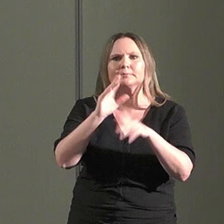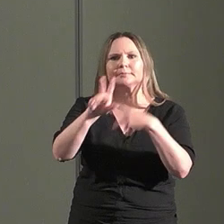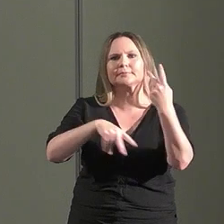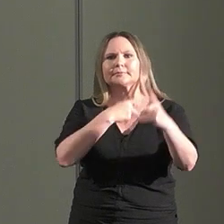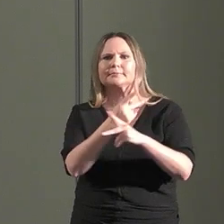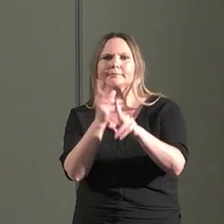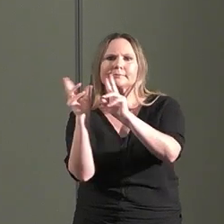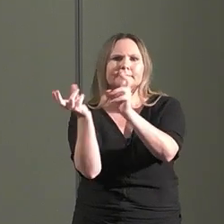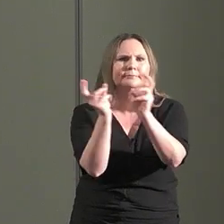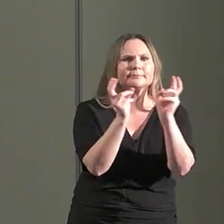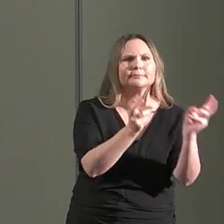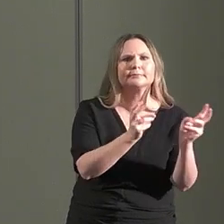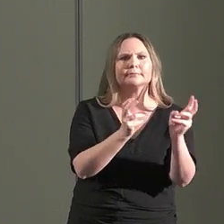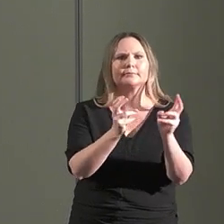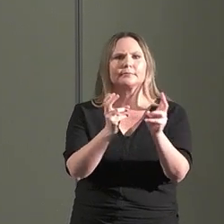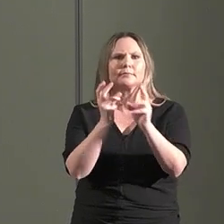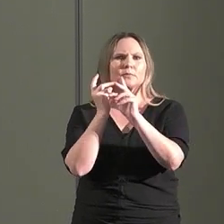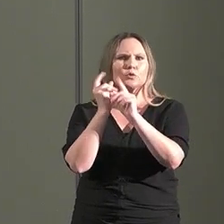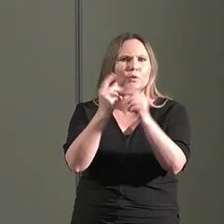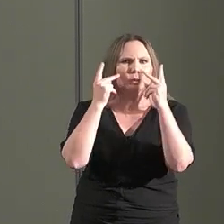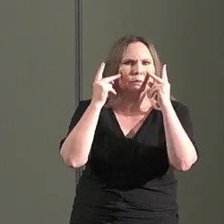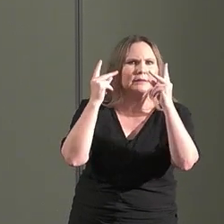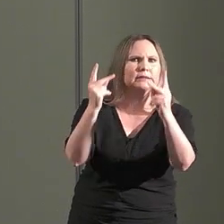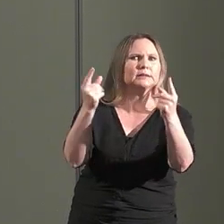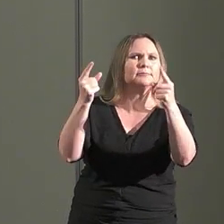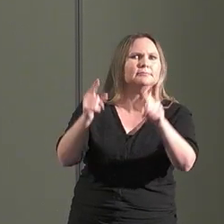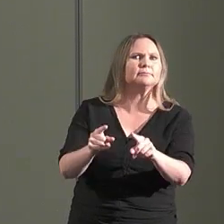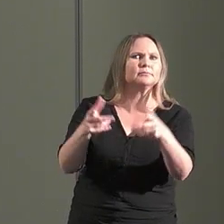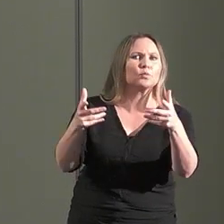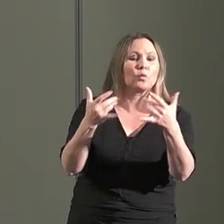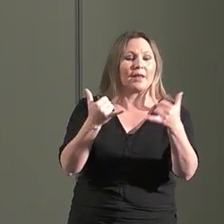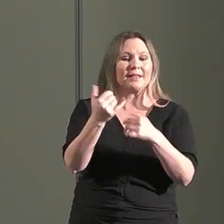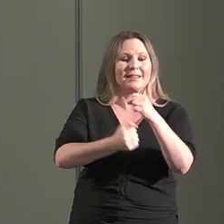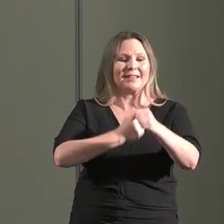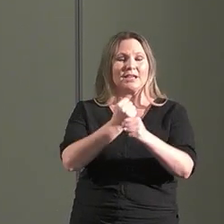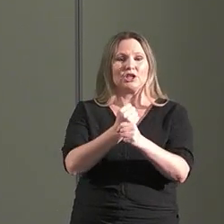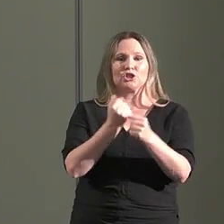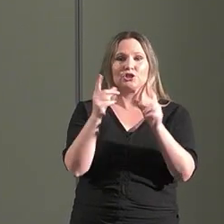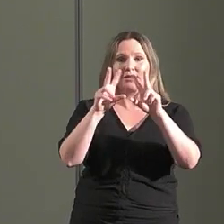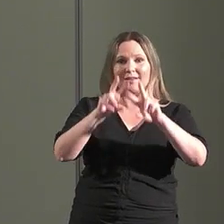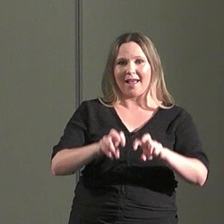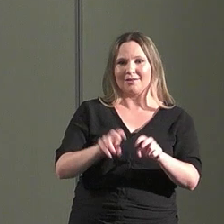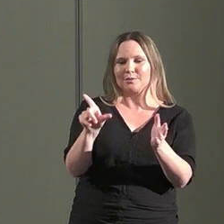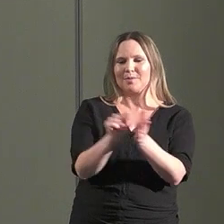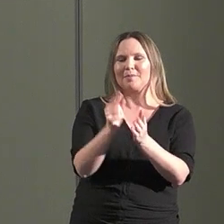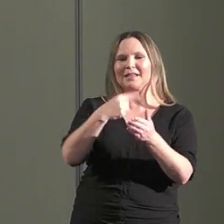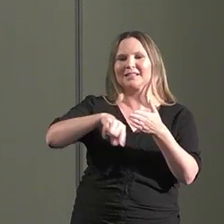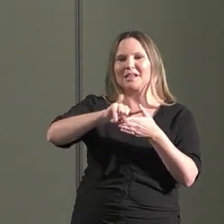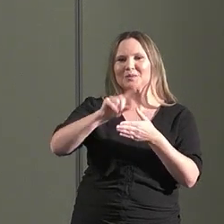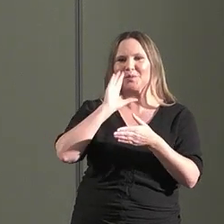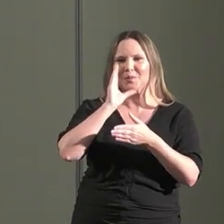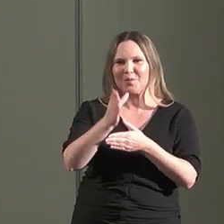Or trends we see over time. This year's analysis will be published next week we are excited about the results and